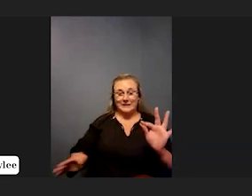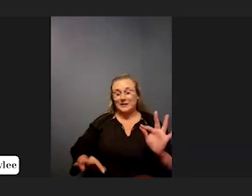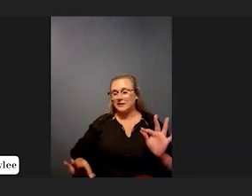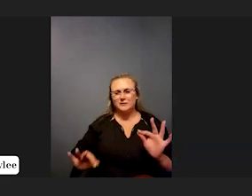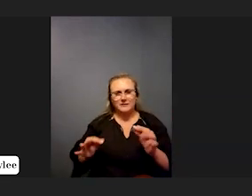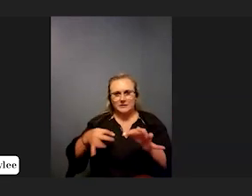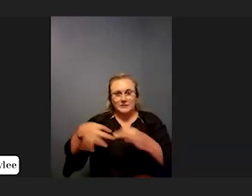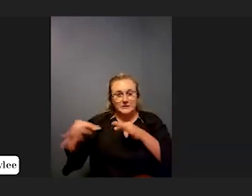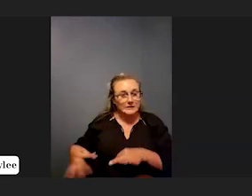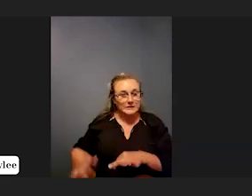So bit of a dilemma there.